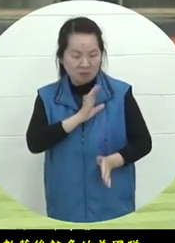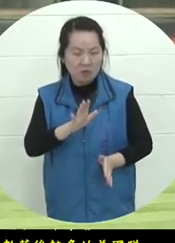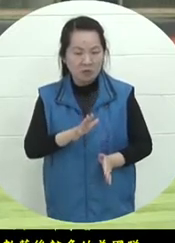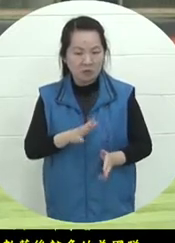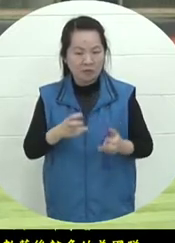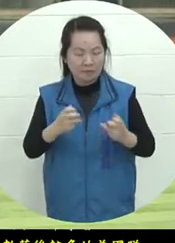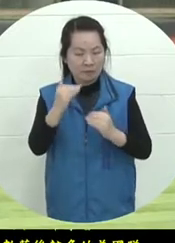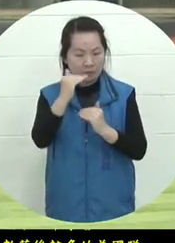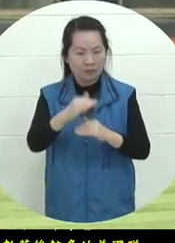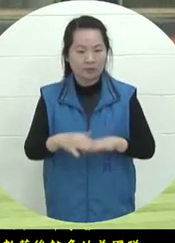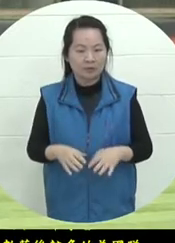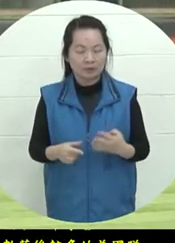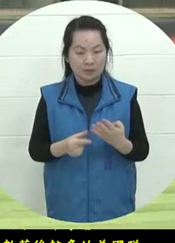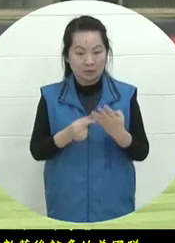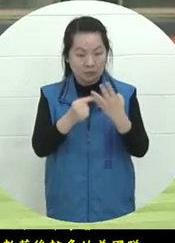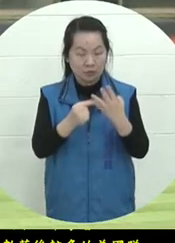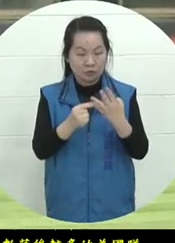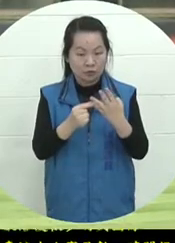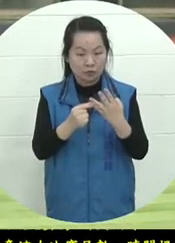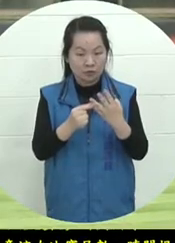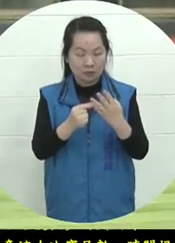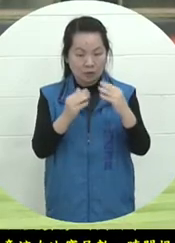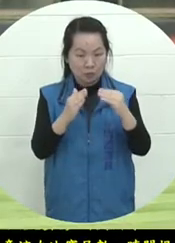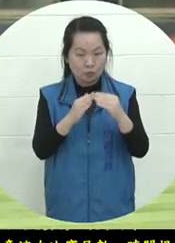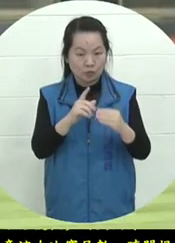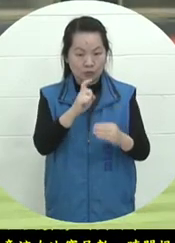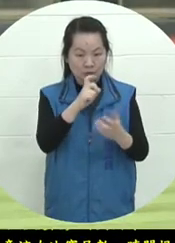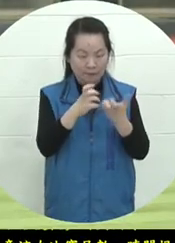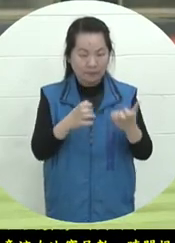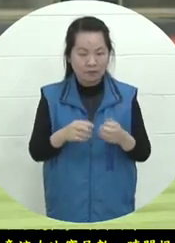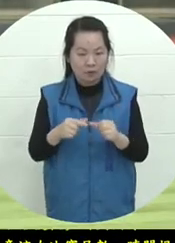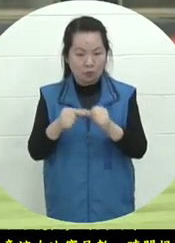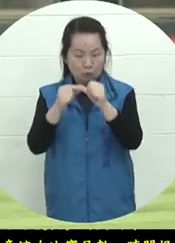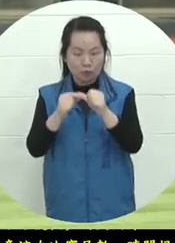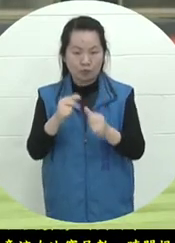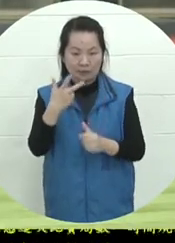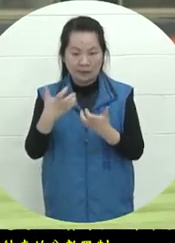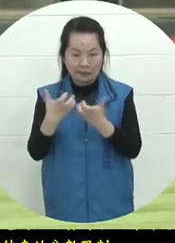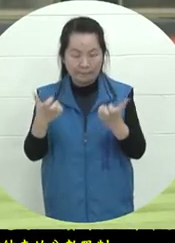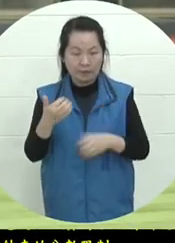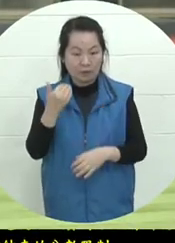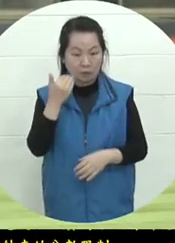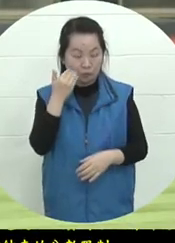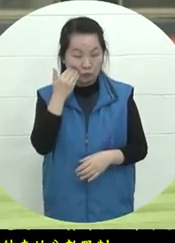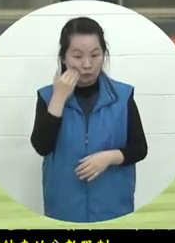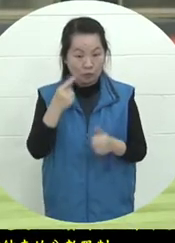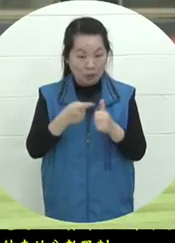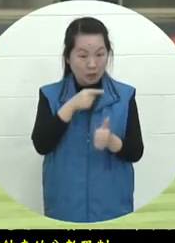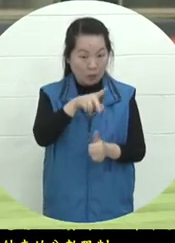which is to reach 10 points in four innings and then to 7 points in five innings. If the leading team reaches such a situation,